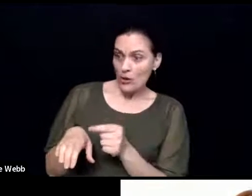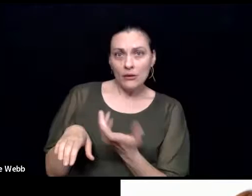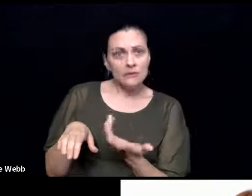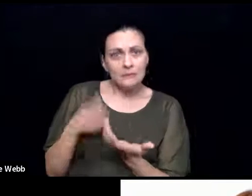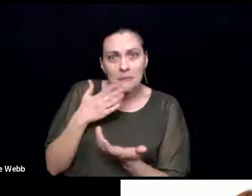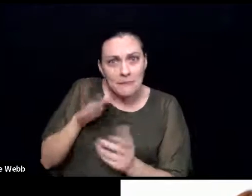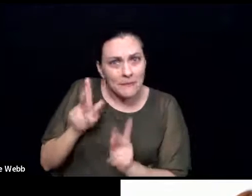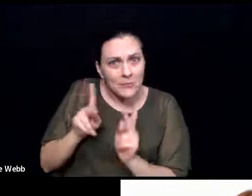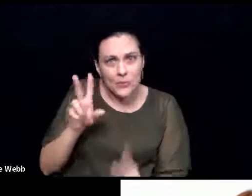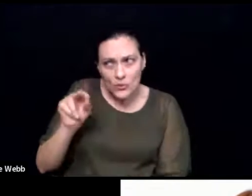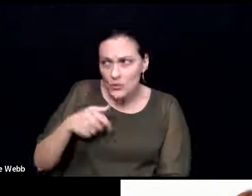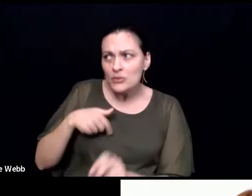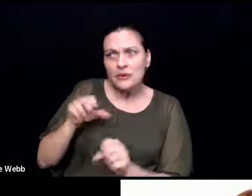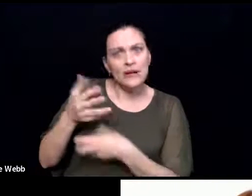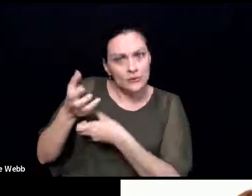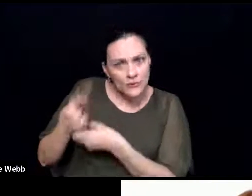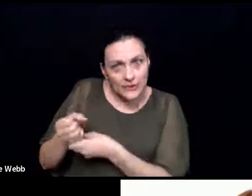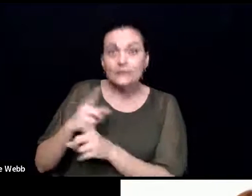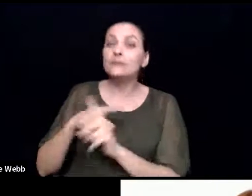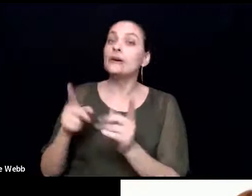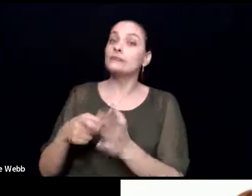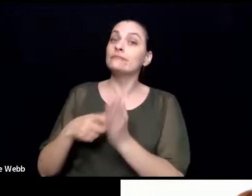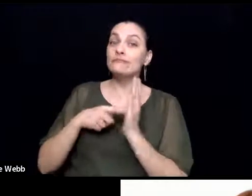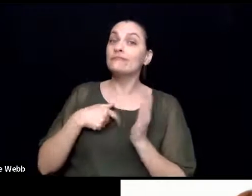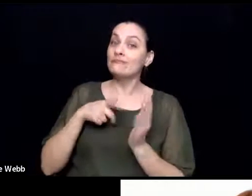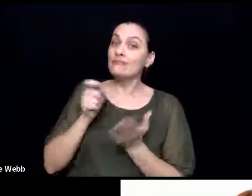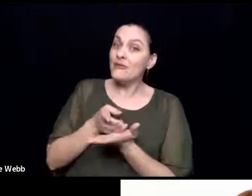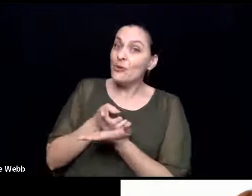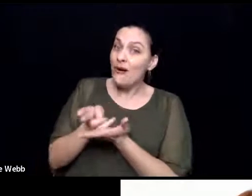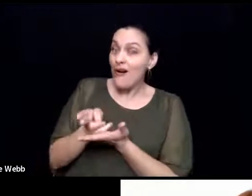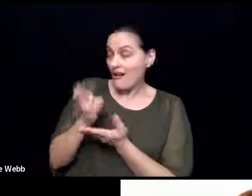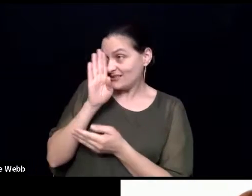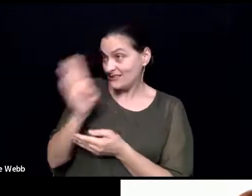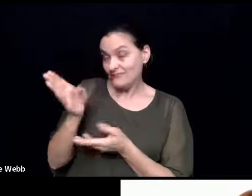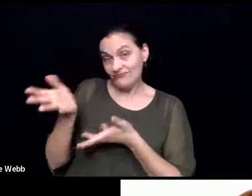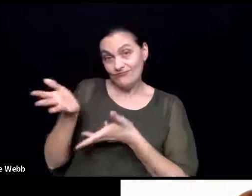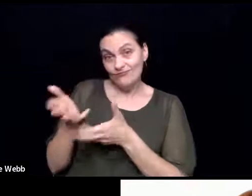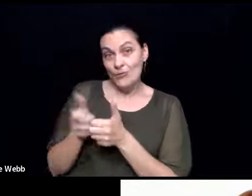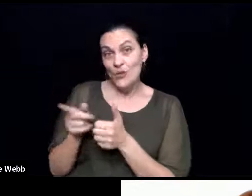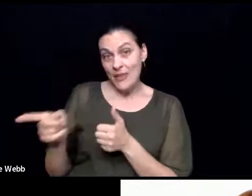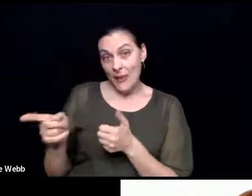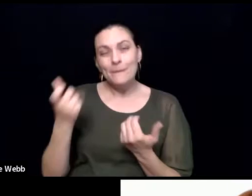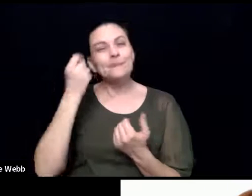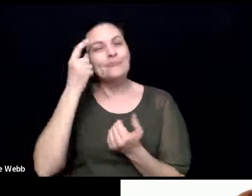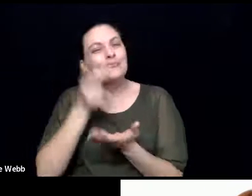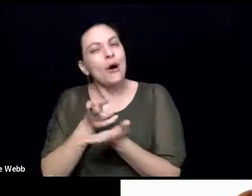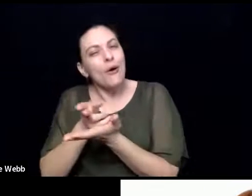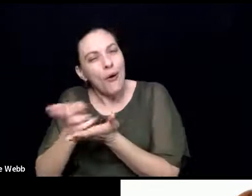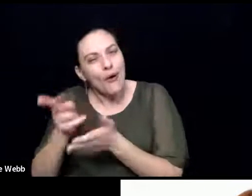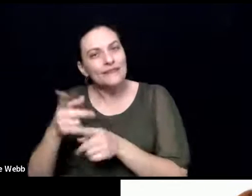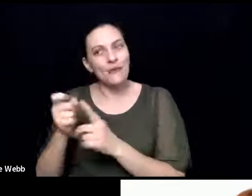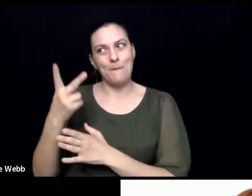honesty is a two-sided thing. I know even for me personally, it is sometimes hard for me to talk to